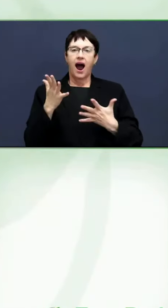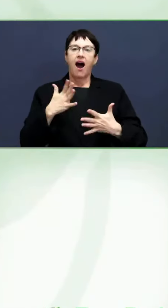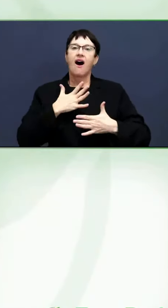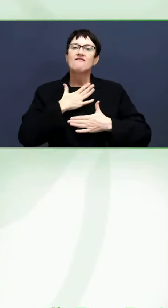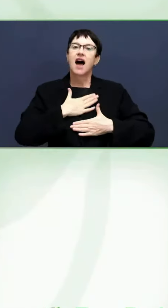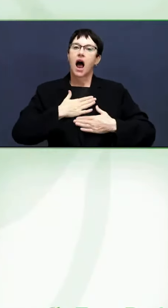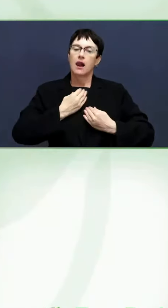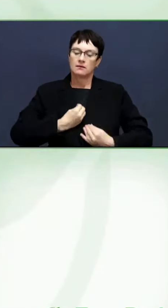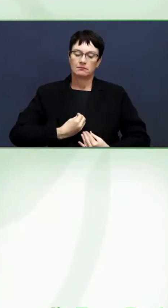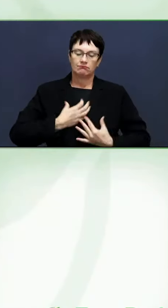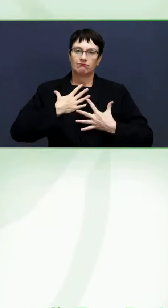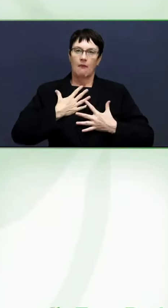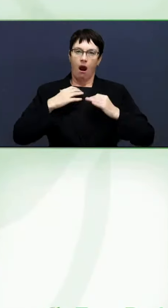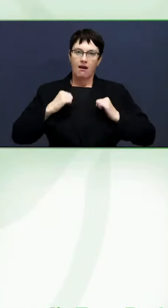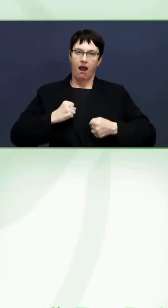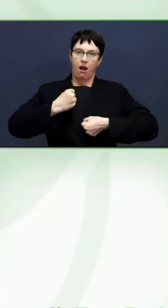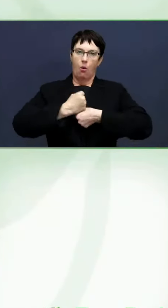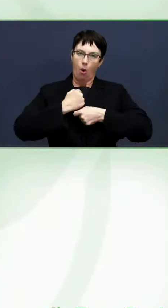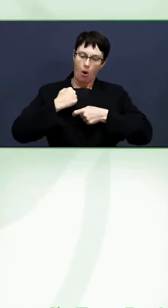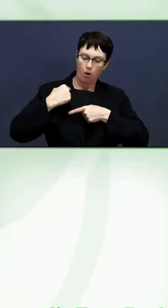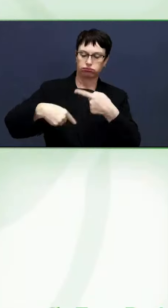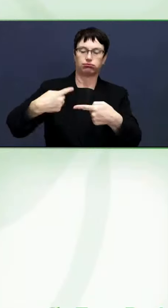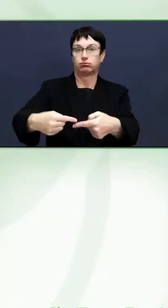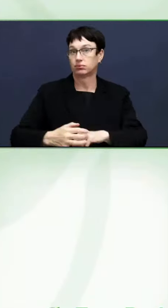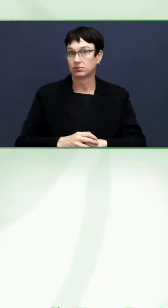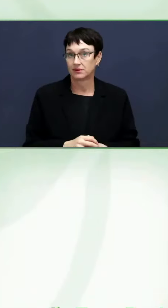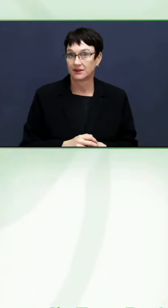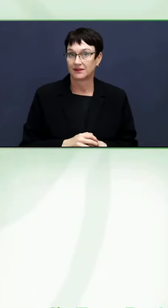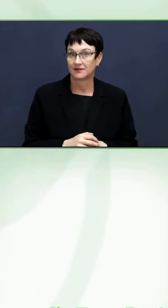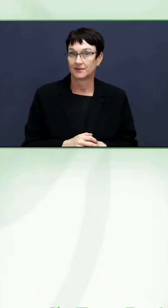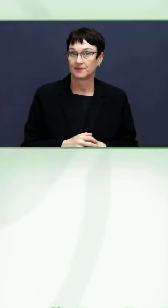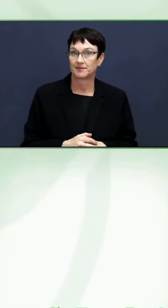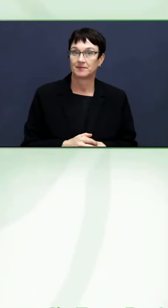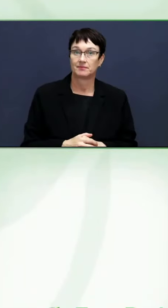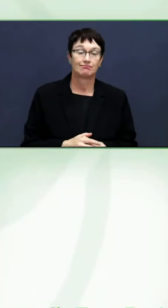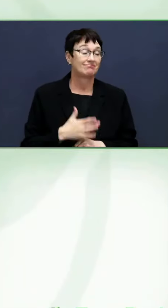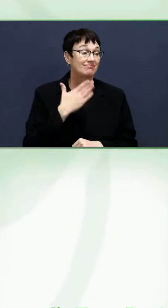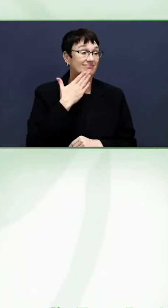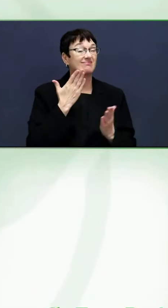What is your impression? What you think about this?